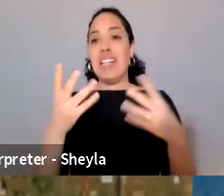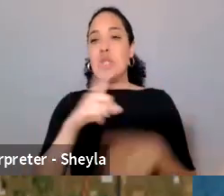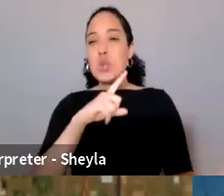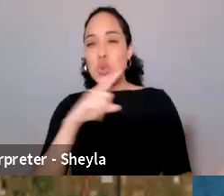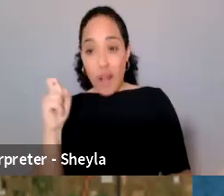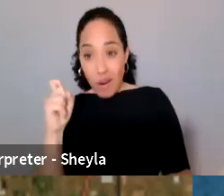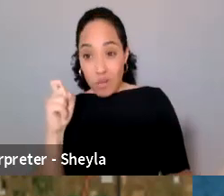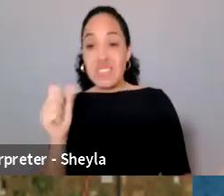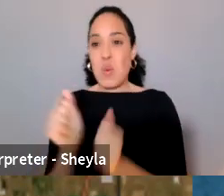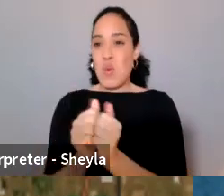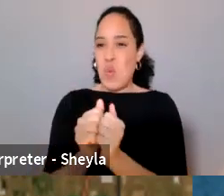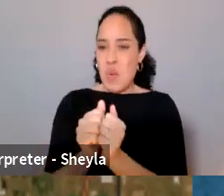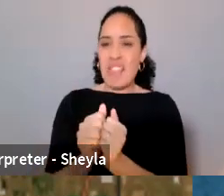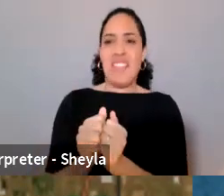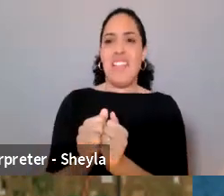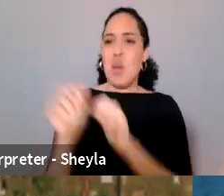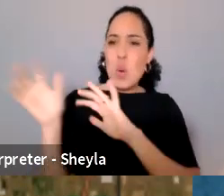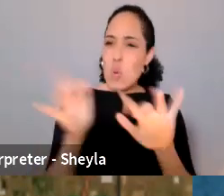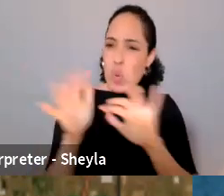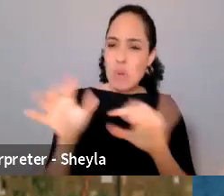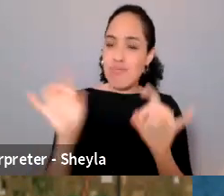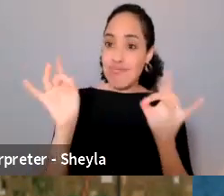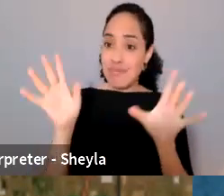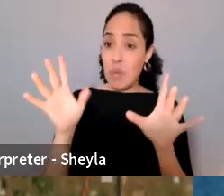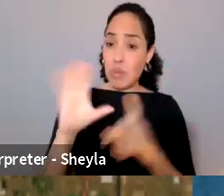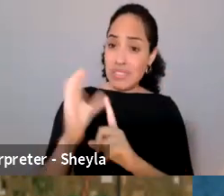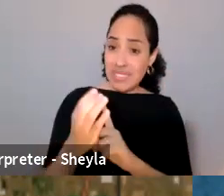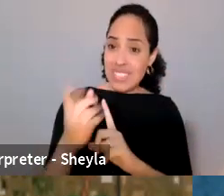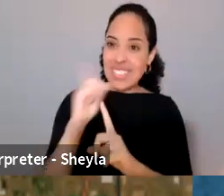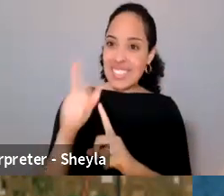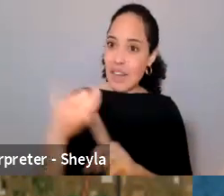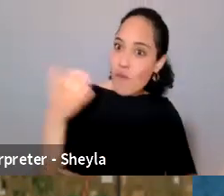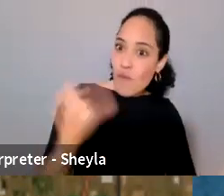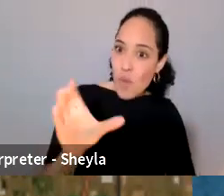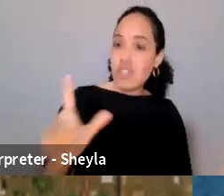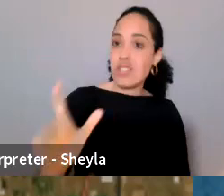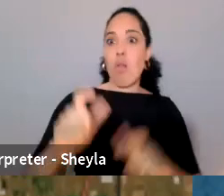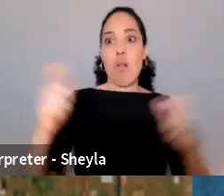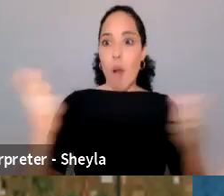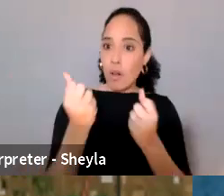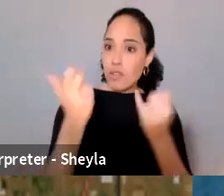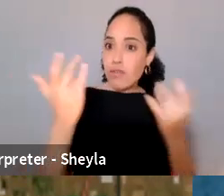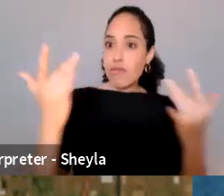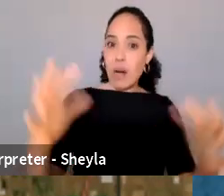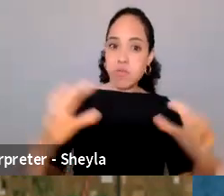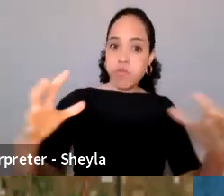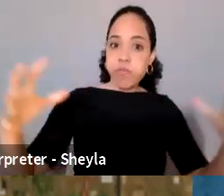forced large growth of these fires and even with with Cameron Peak even after we had a snowstorm